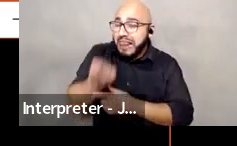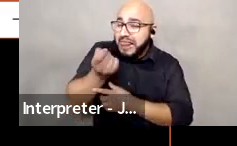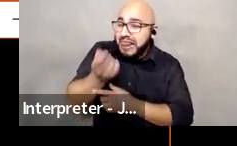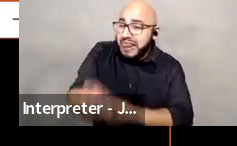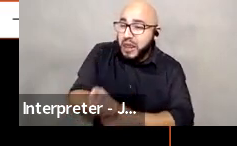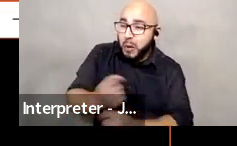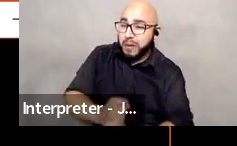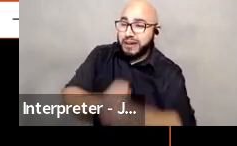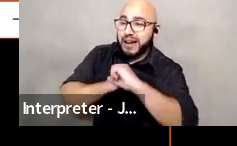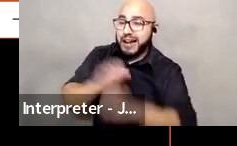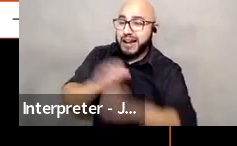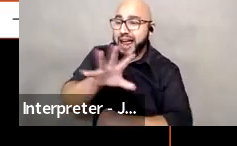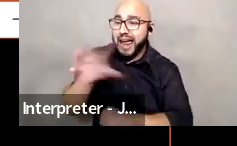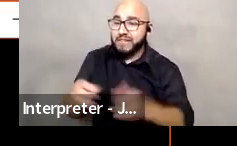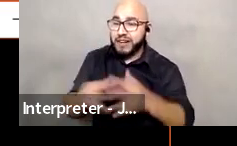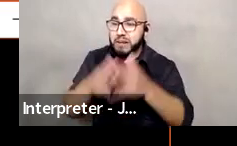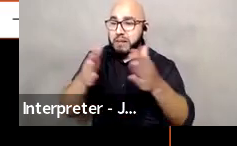Of African-American civil rights.